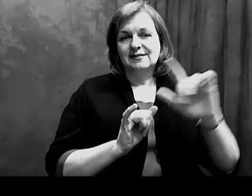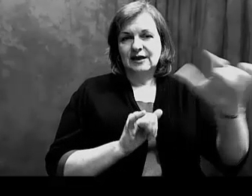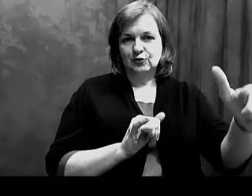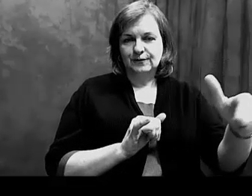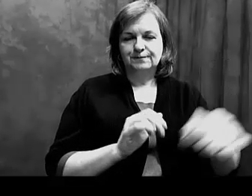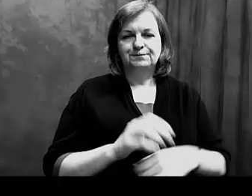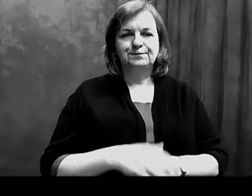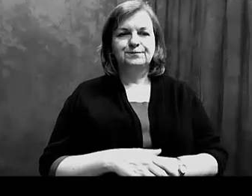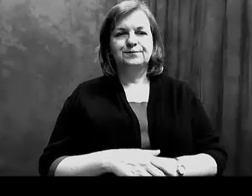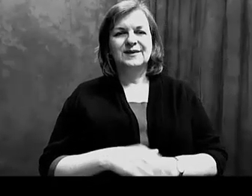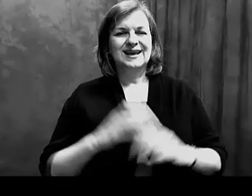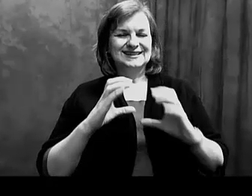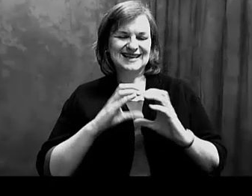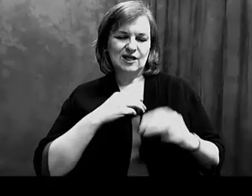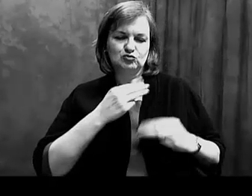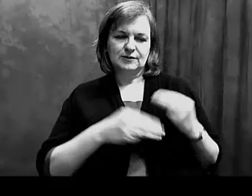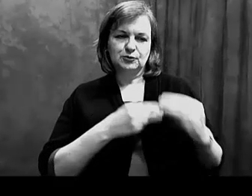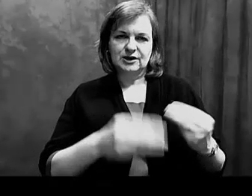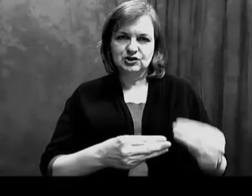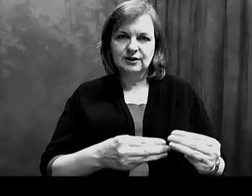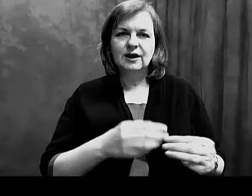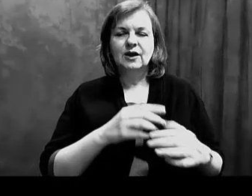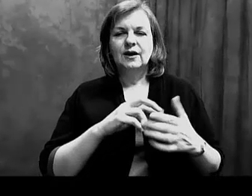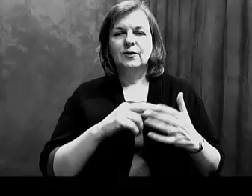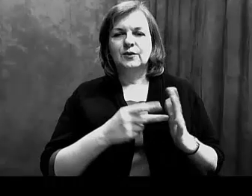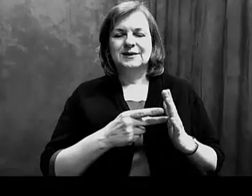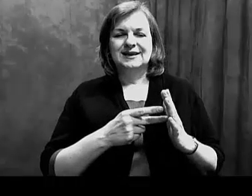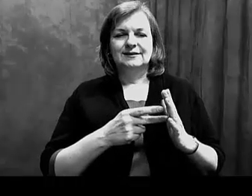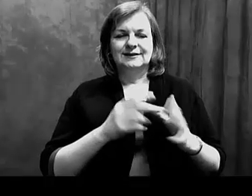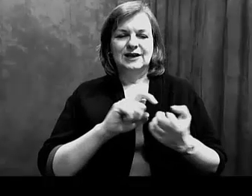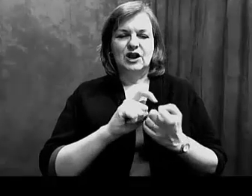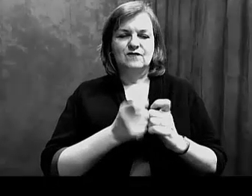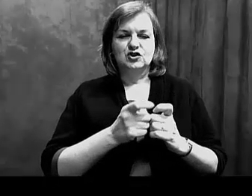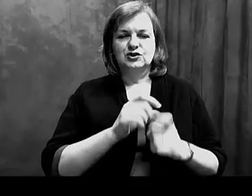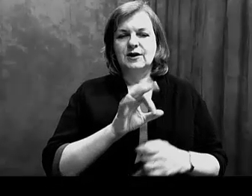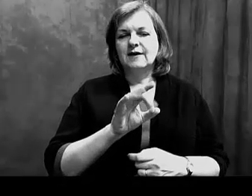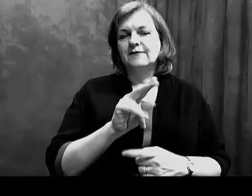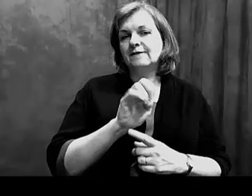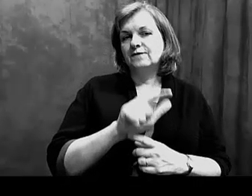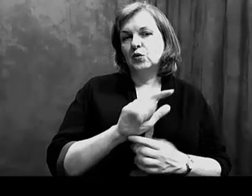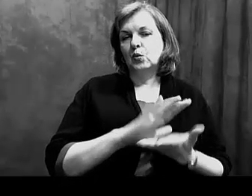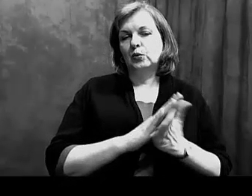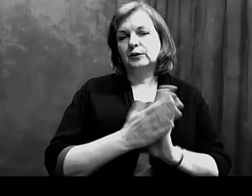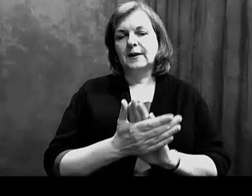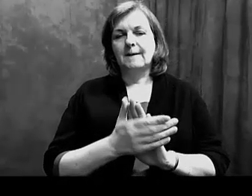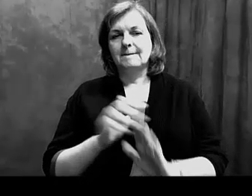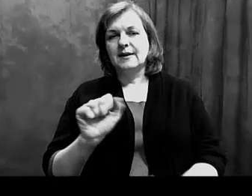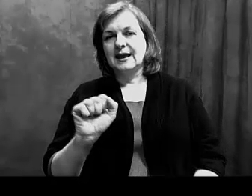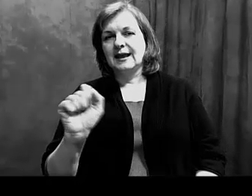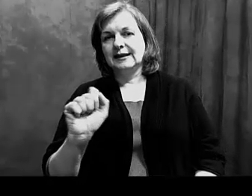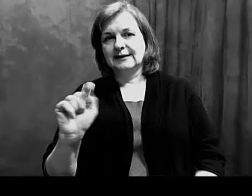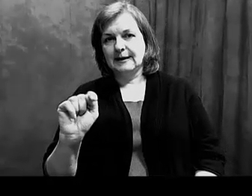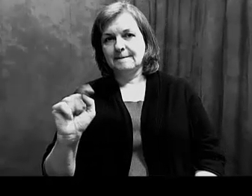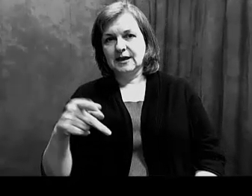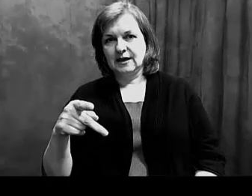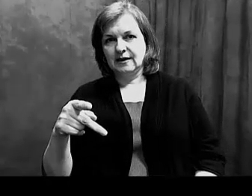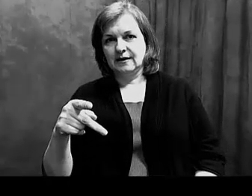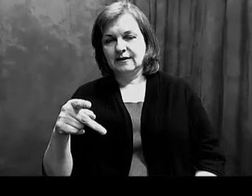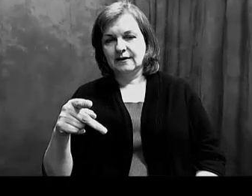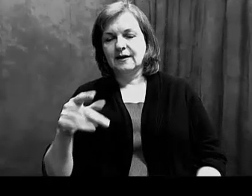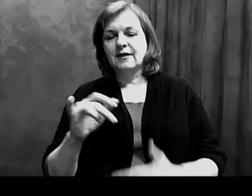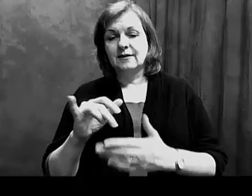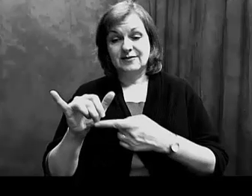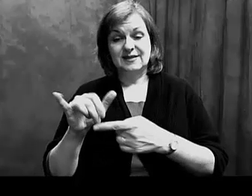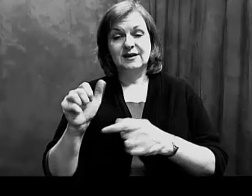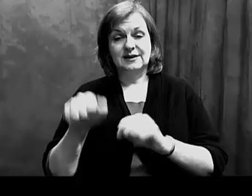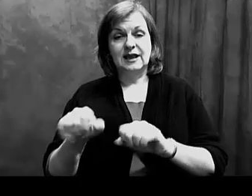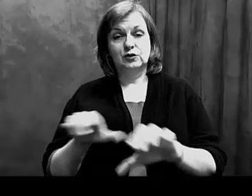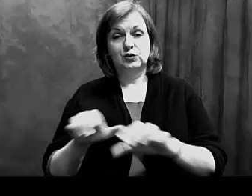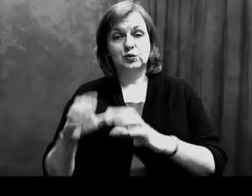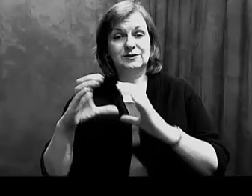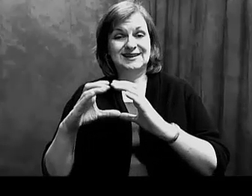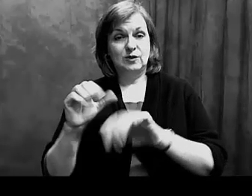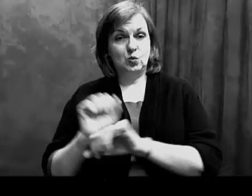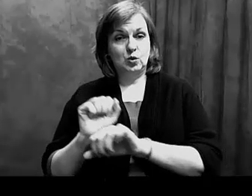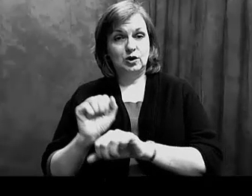so cell respiration or the conversion of that fuel into ATP that is able to do cellular work